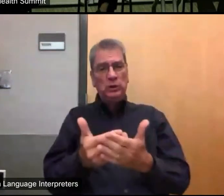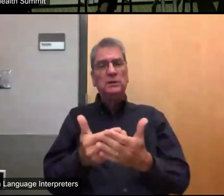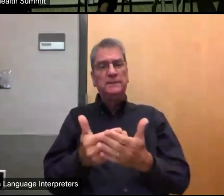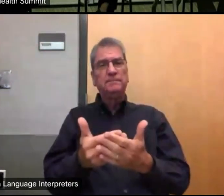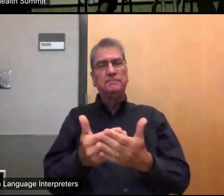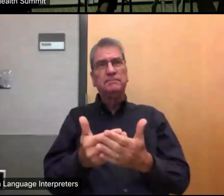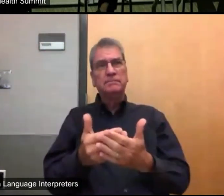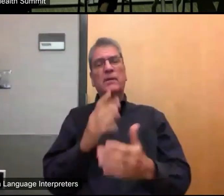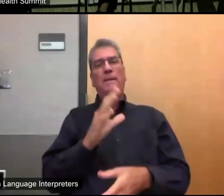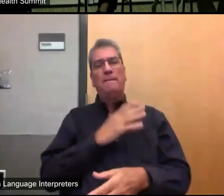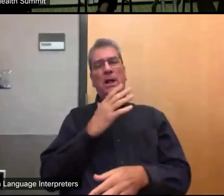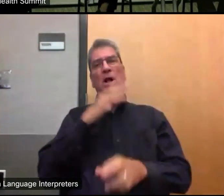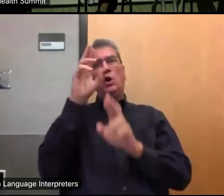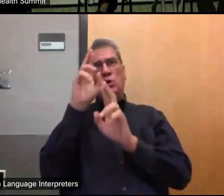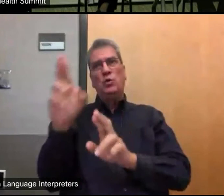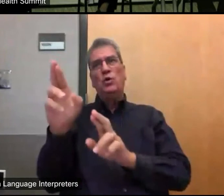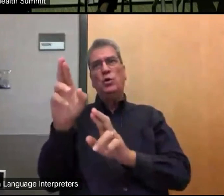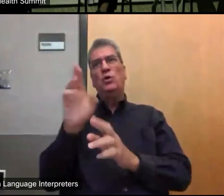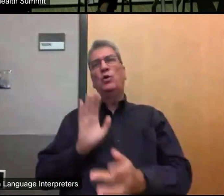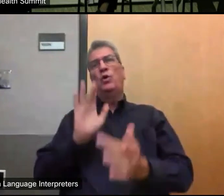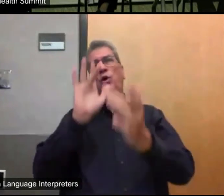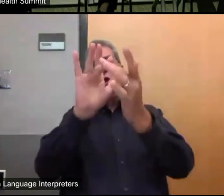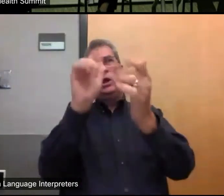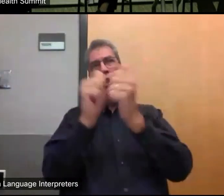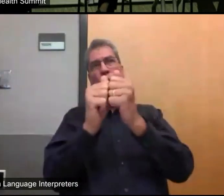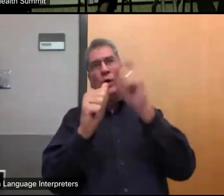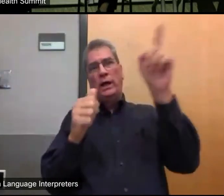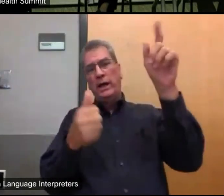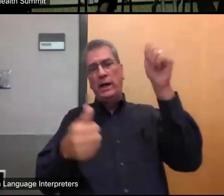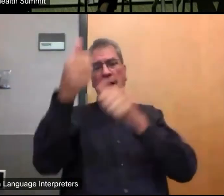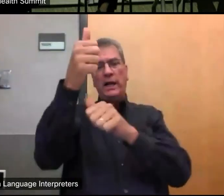politely respectfully reach out to the journalists. Um, you know, and and have a conversation